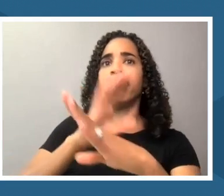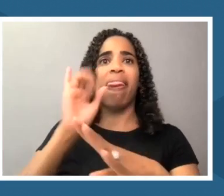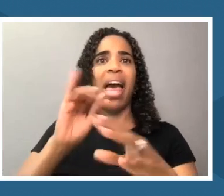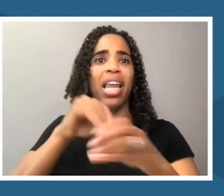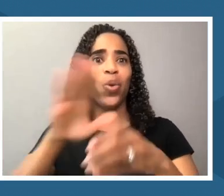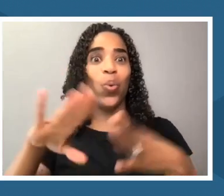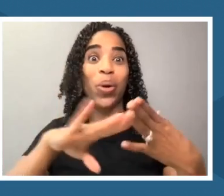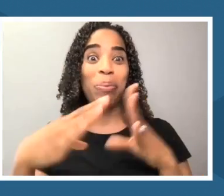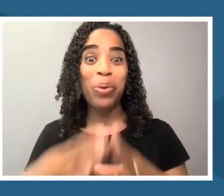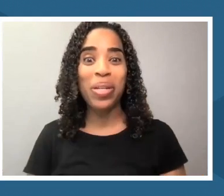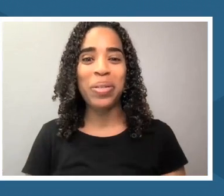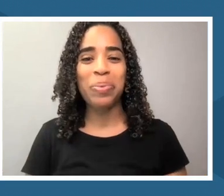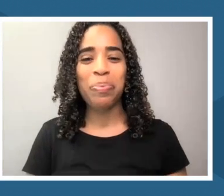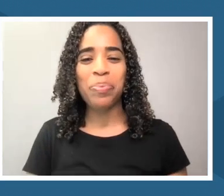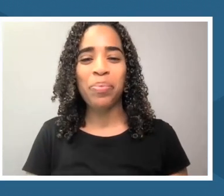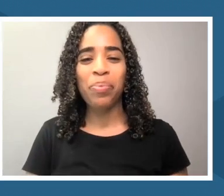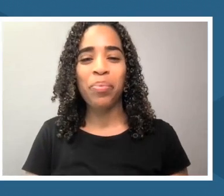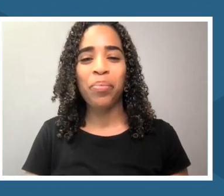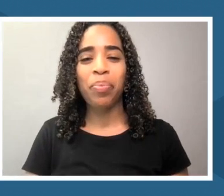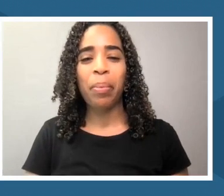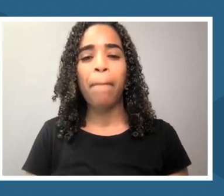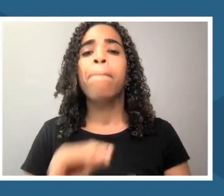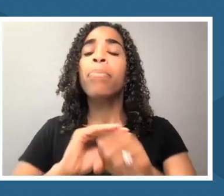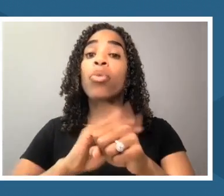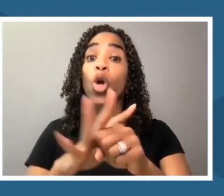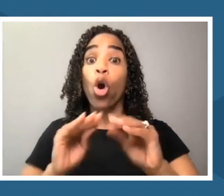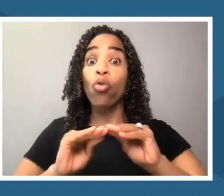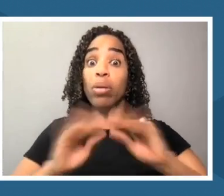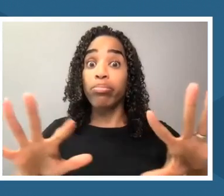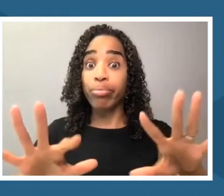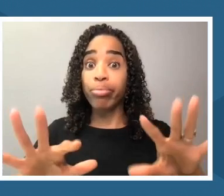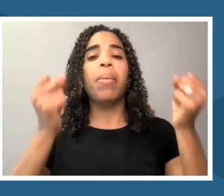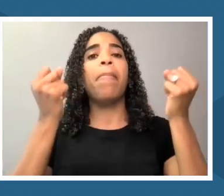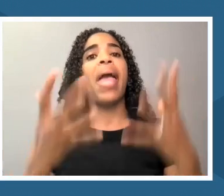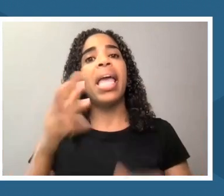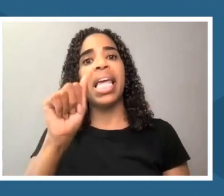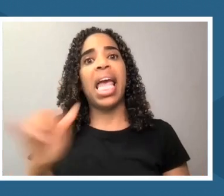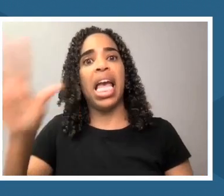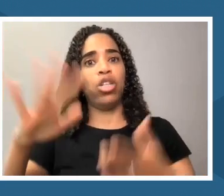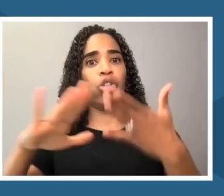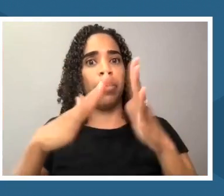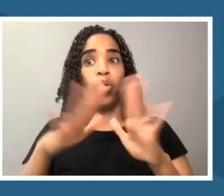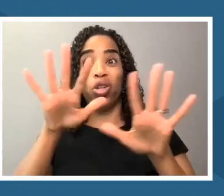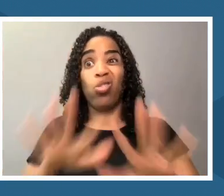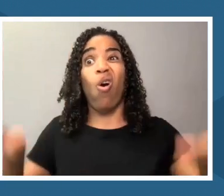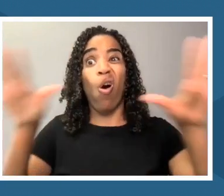with the onset of coveted 19 asian communities across the world has